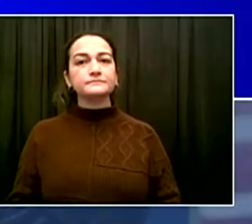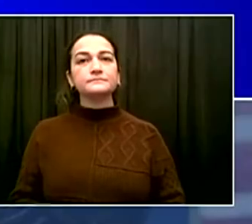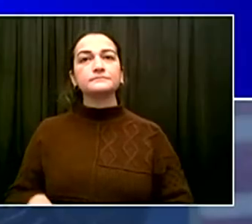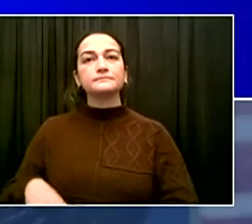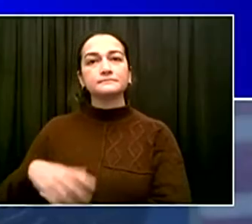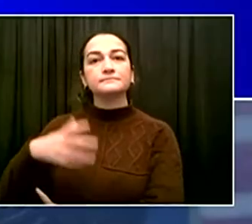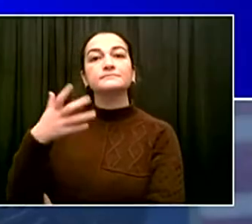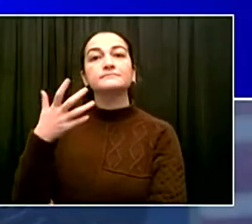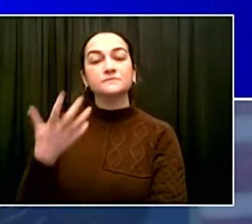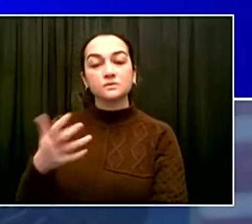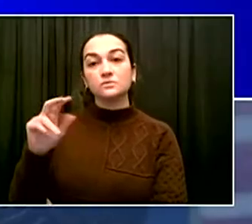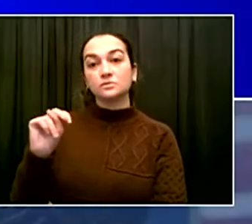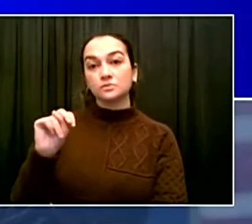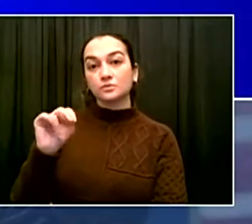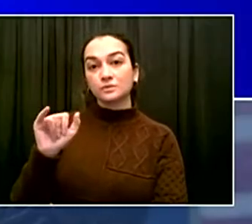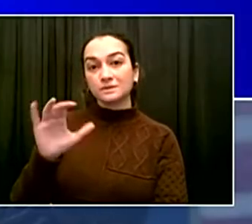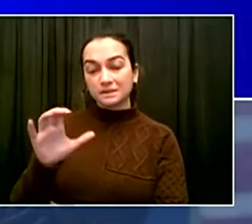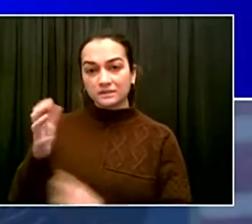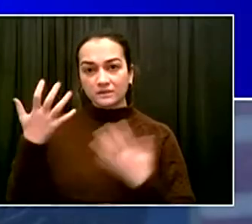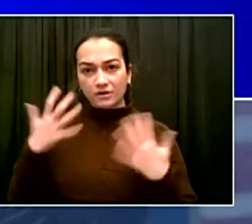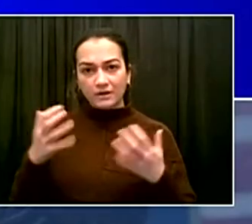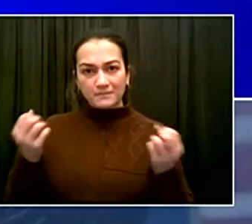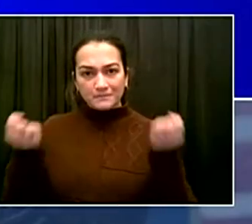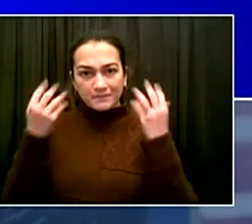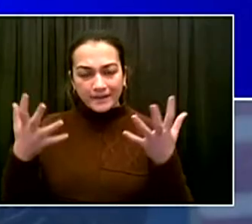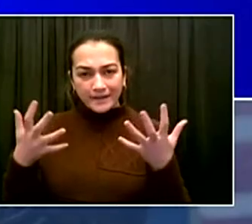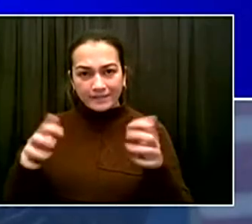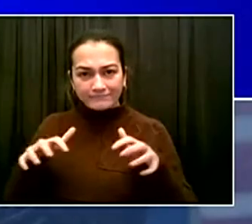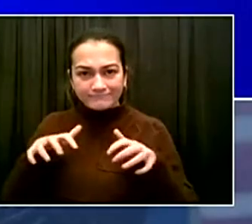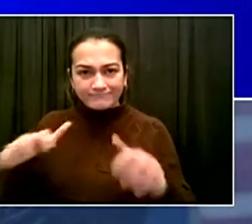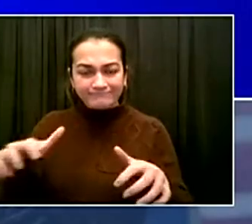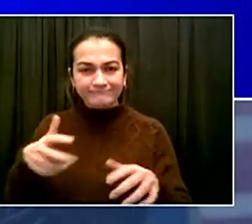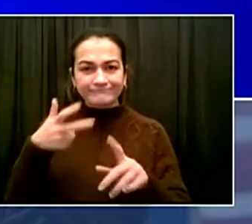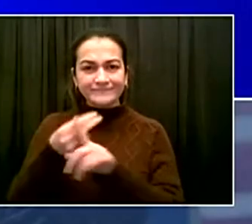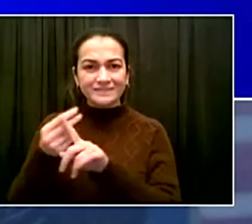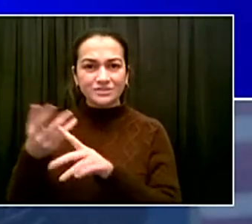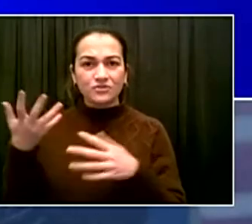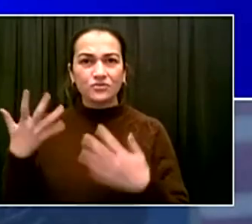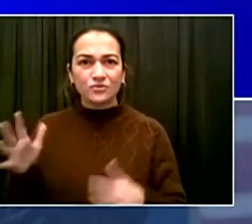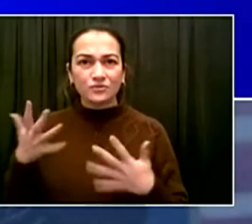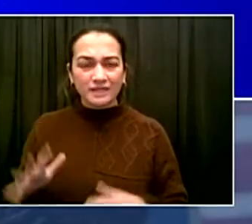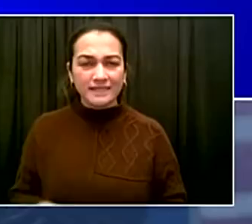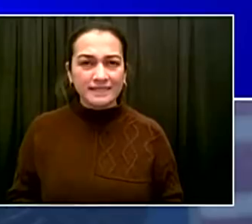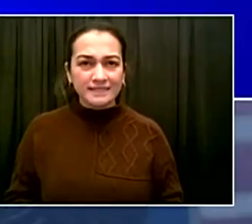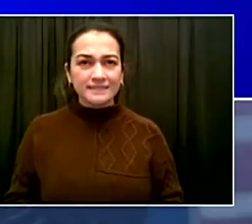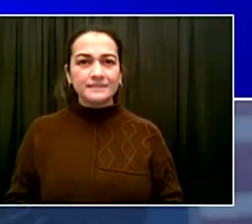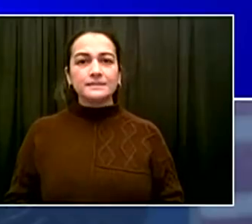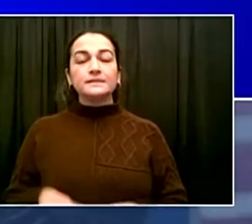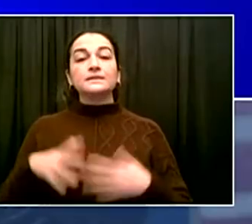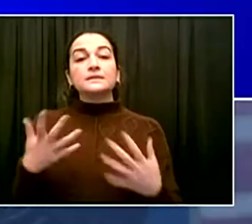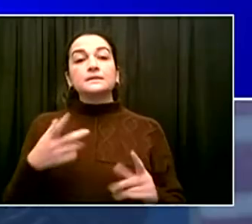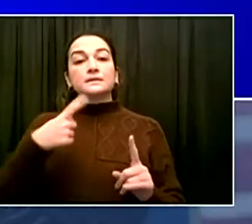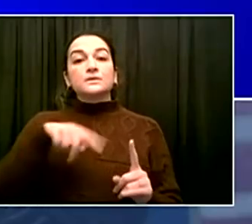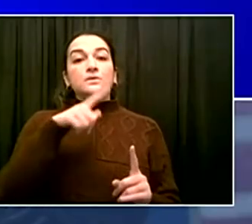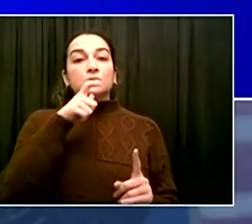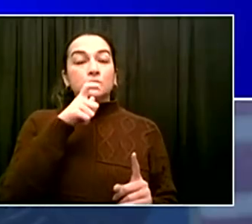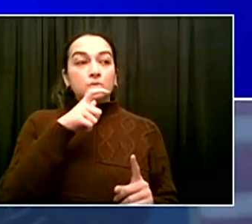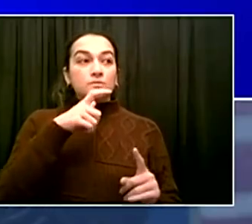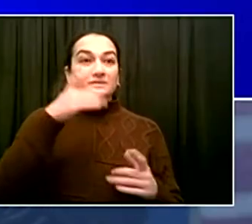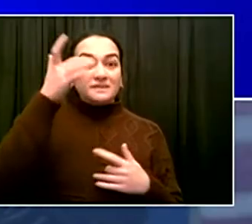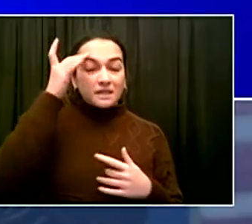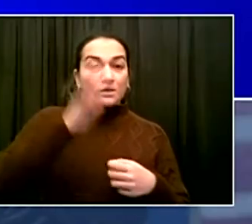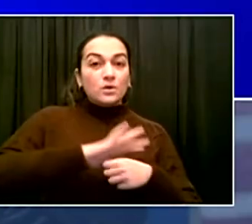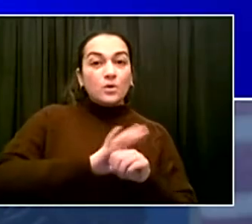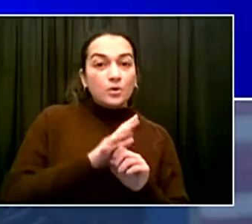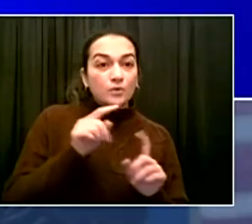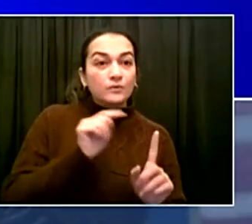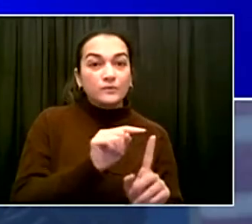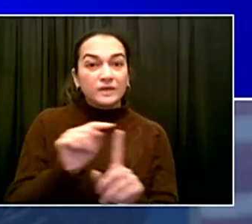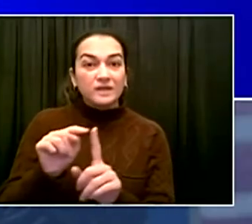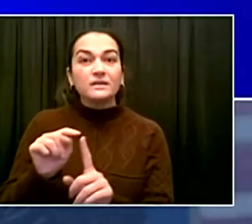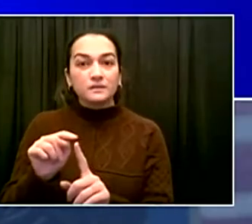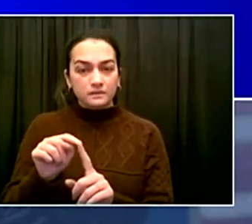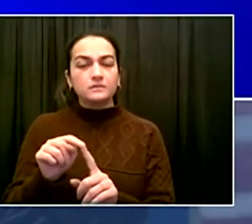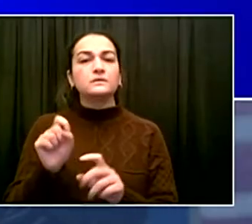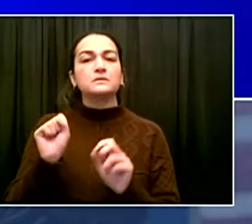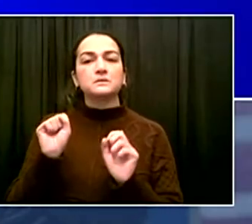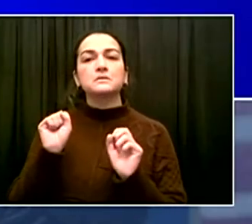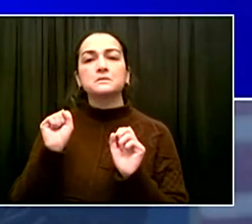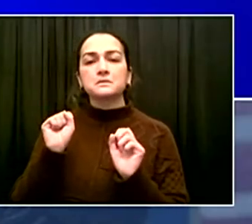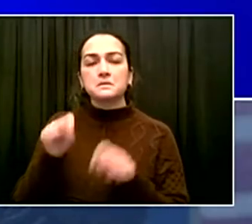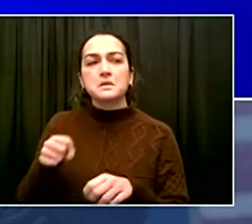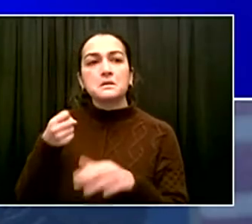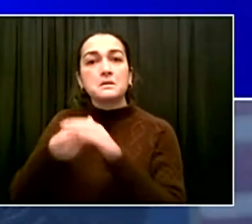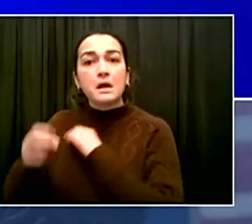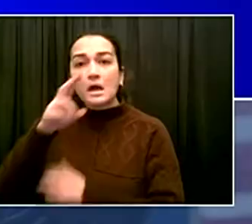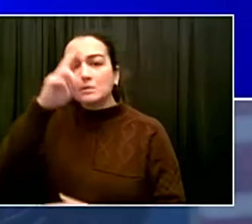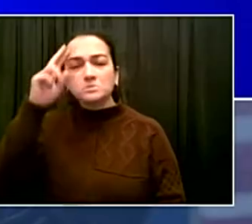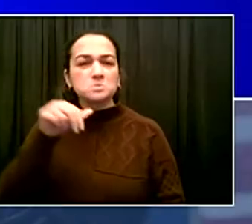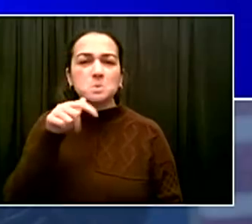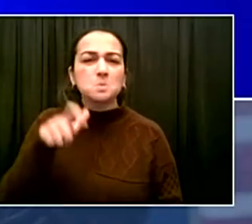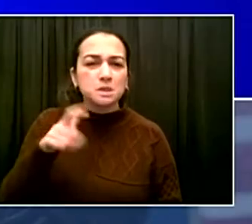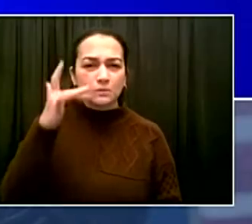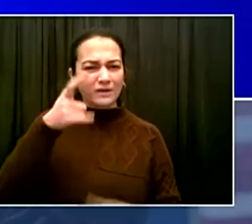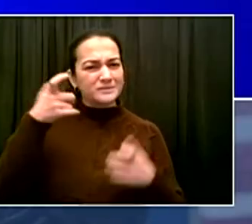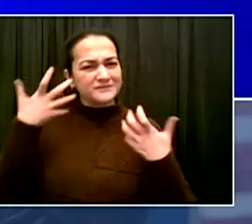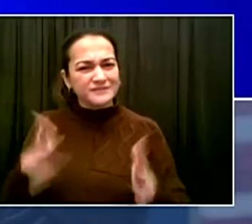TO GET THROUGH WELL BECAUSE OF